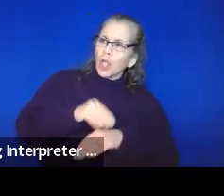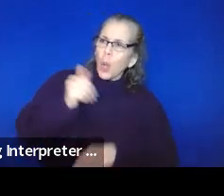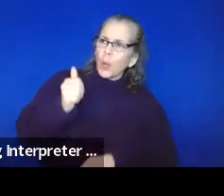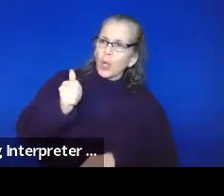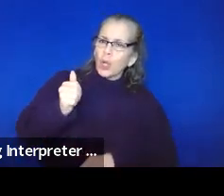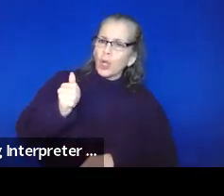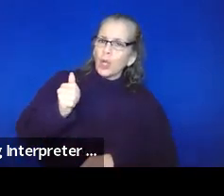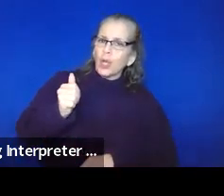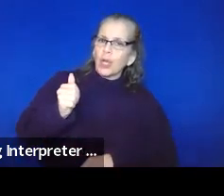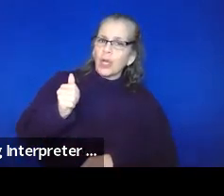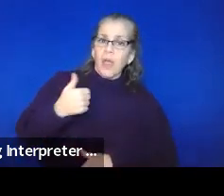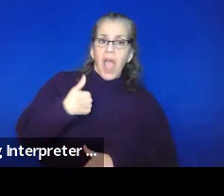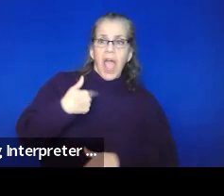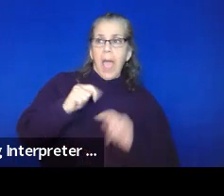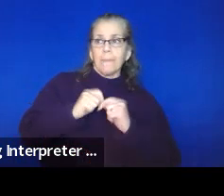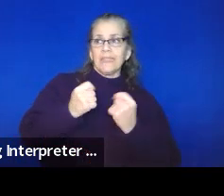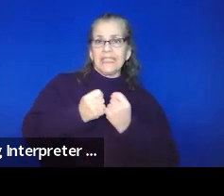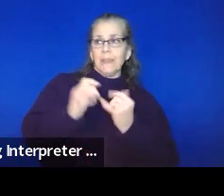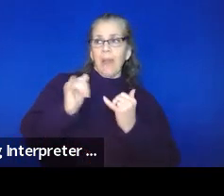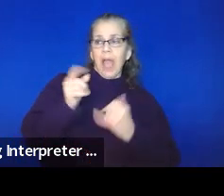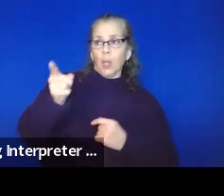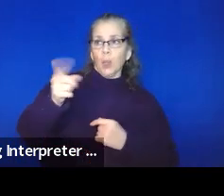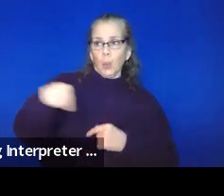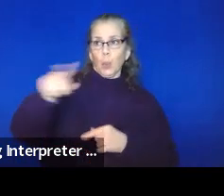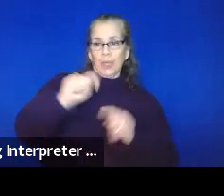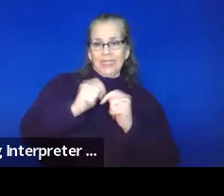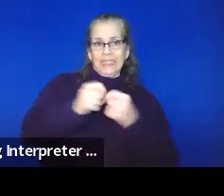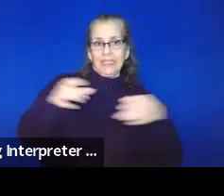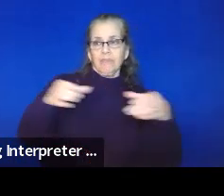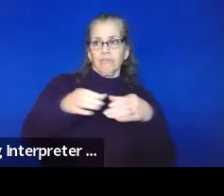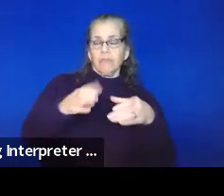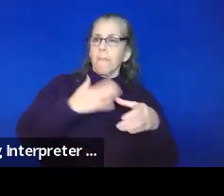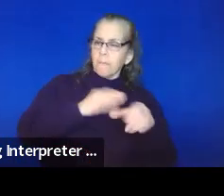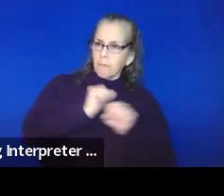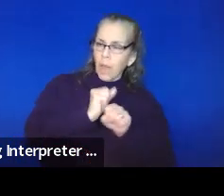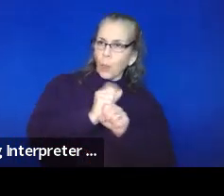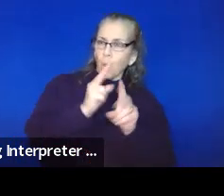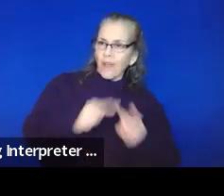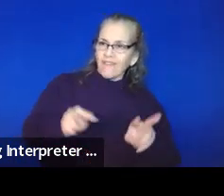of yours, just like anyone else, and my work is valuable, and I can't do it, and we're